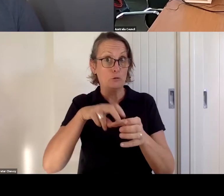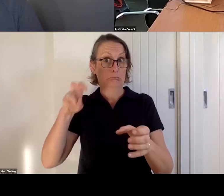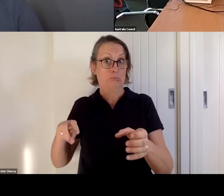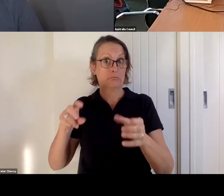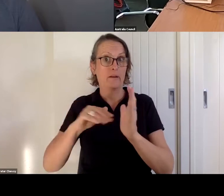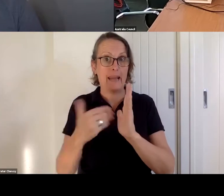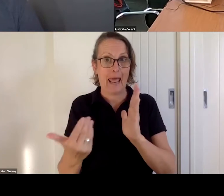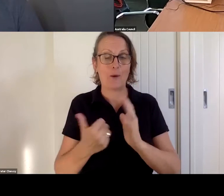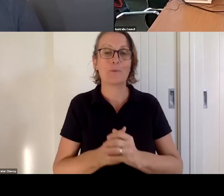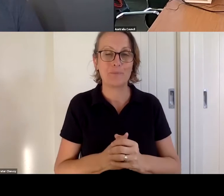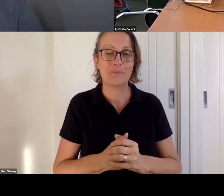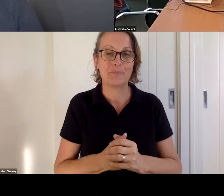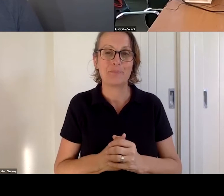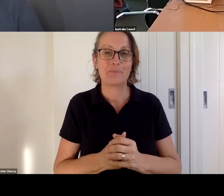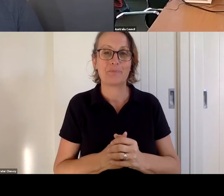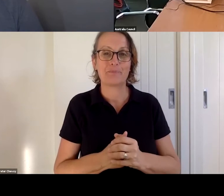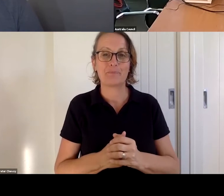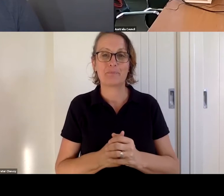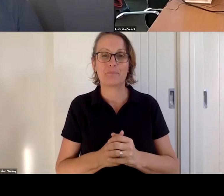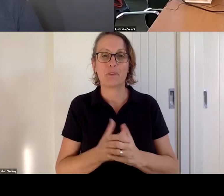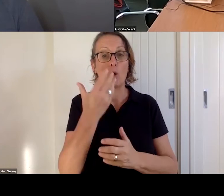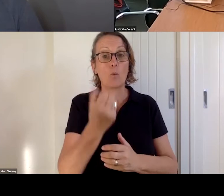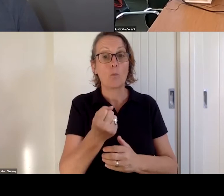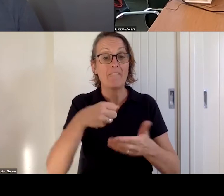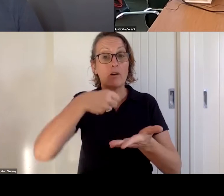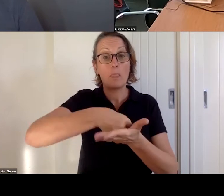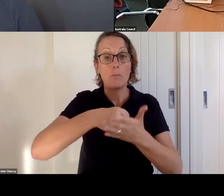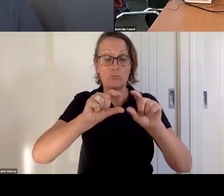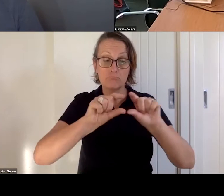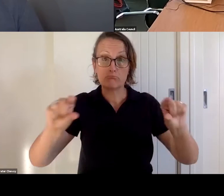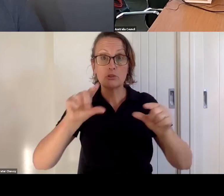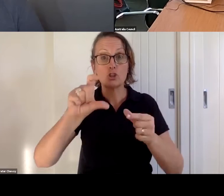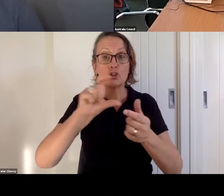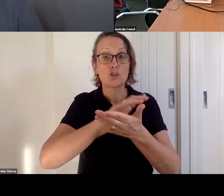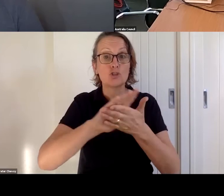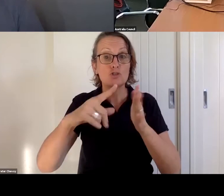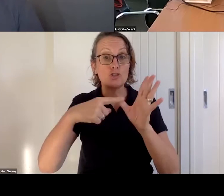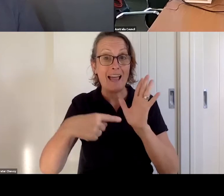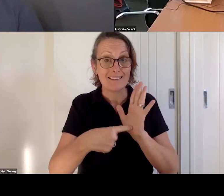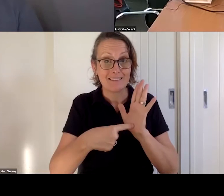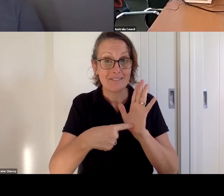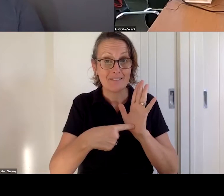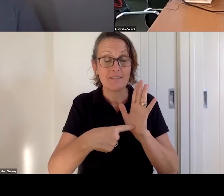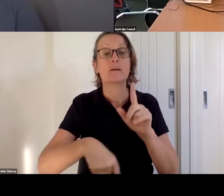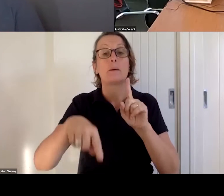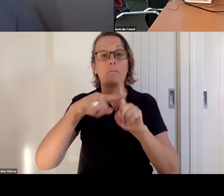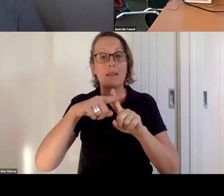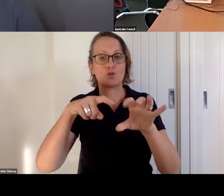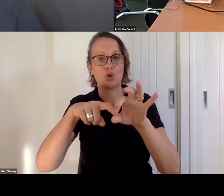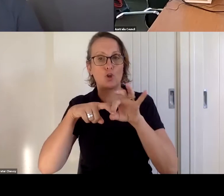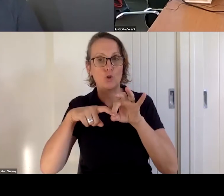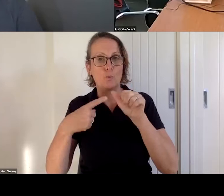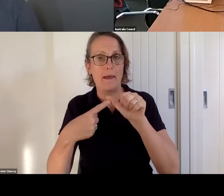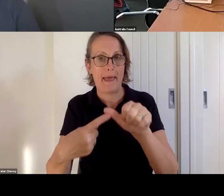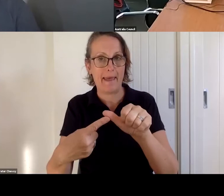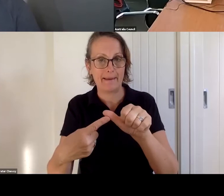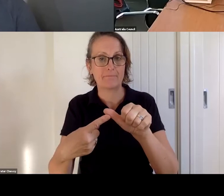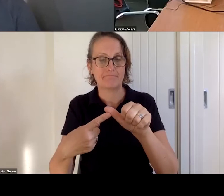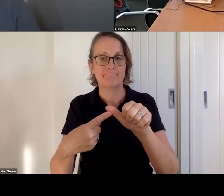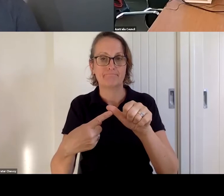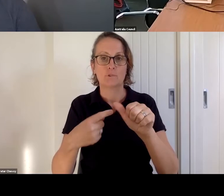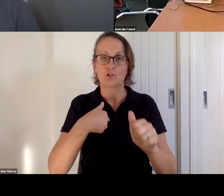We have a chat function and we also have a Q&A function, which is what we'd like you to use